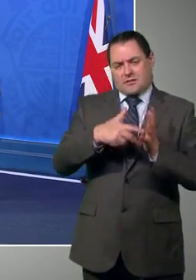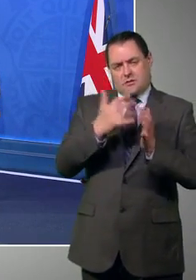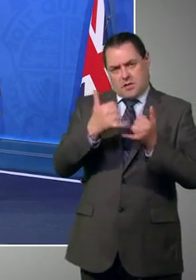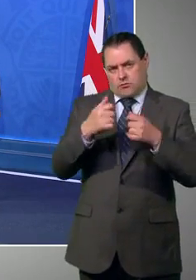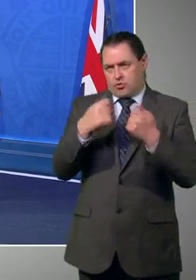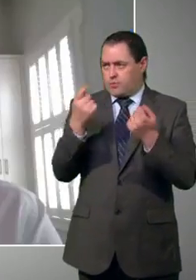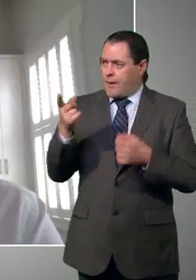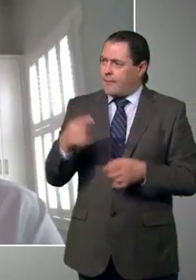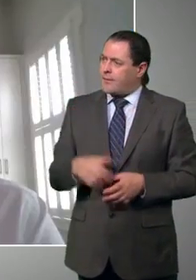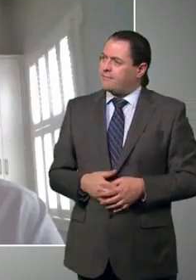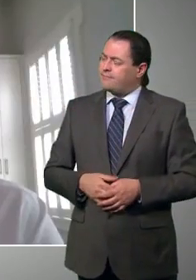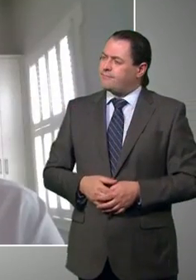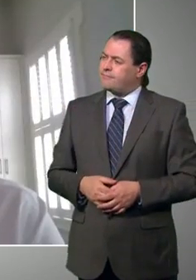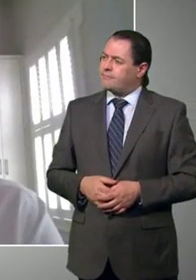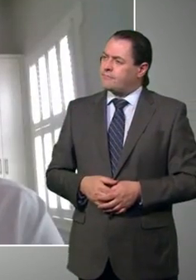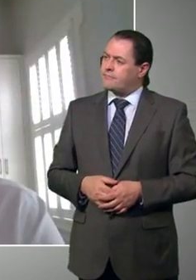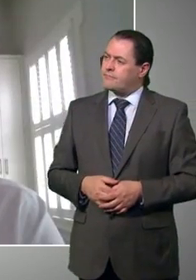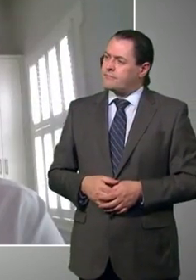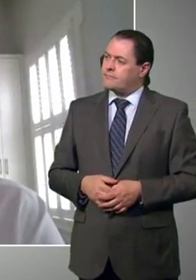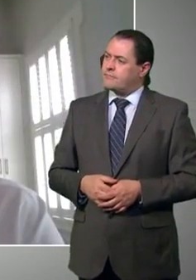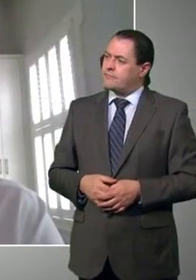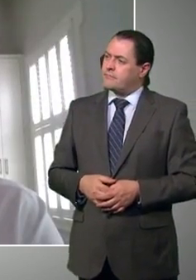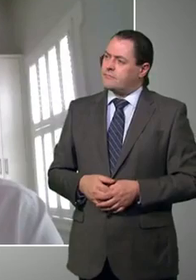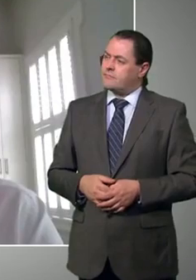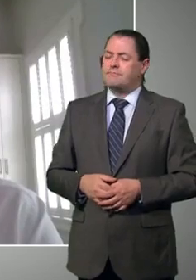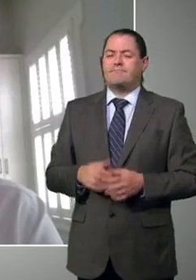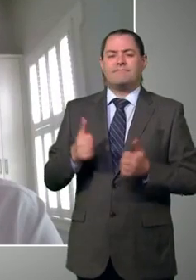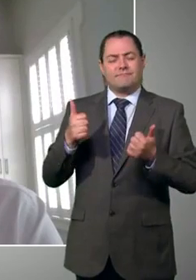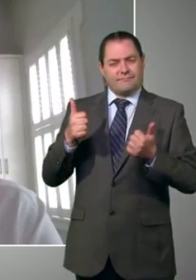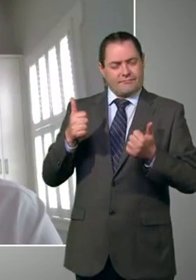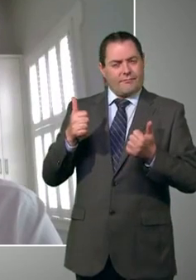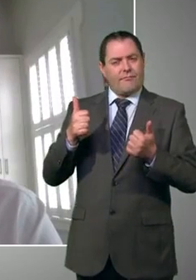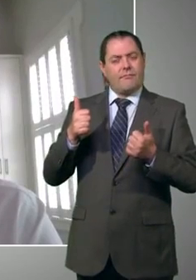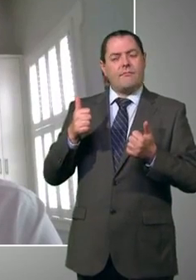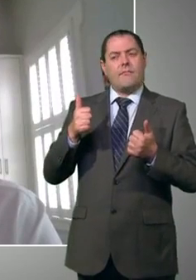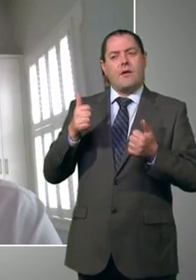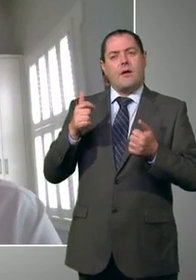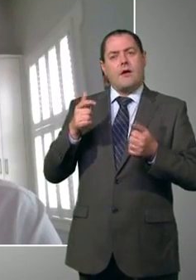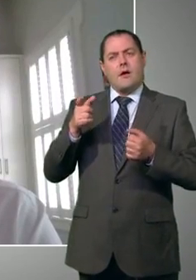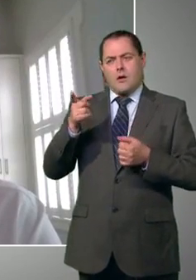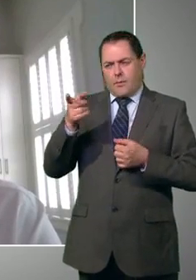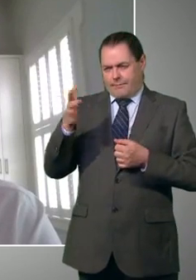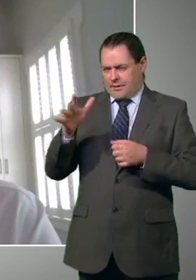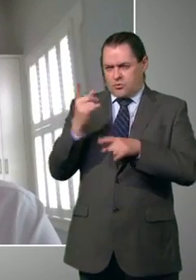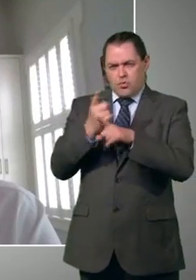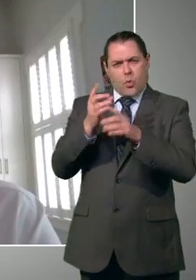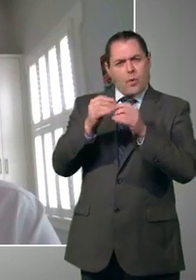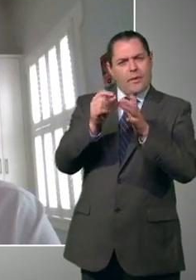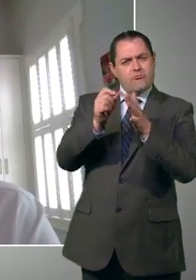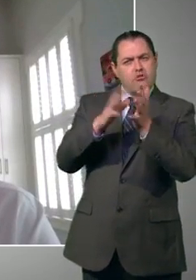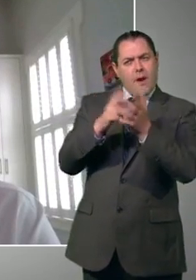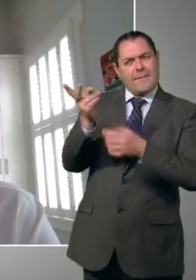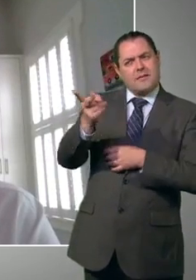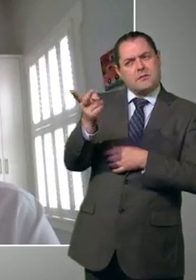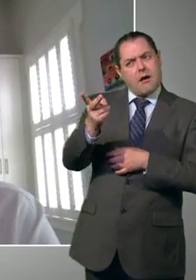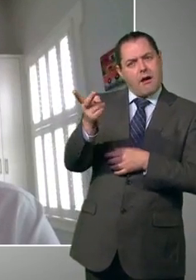at the Times. Mister Hancock have you spoken to the prime minister about the evidence given by Dominic Cummings